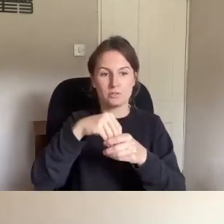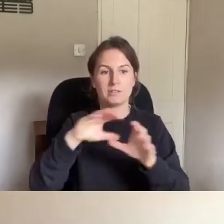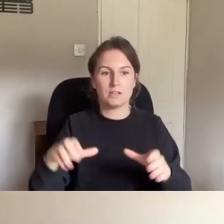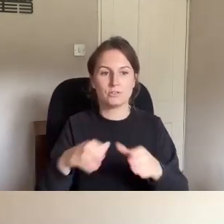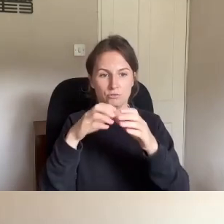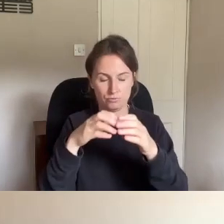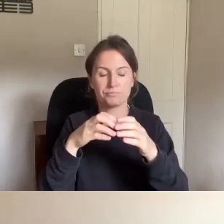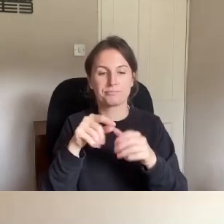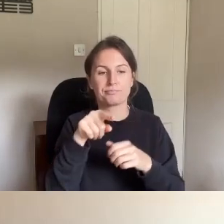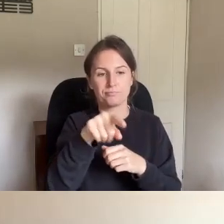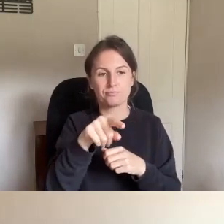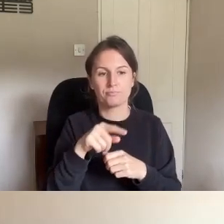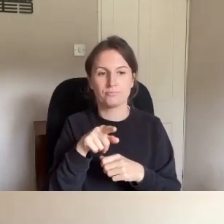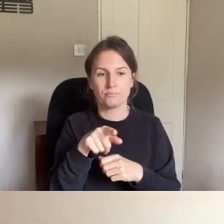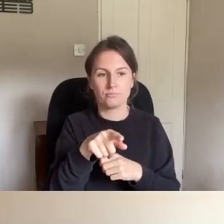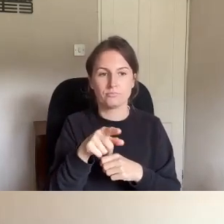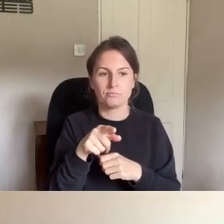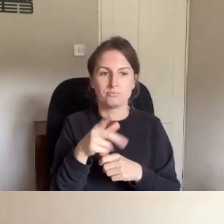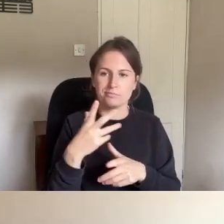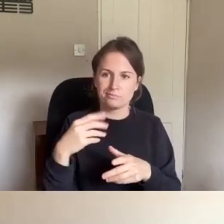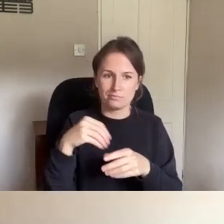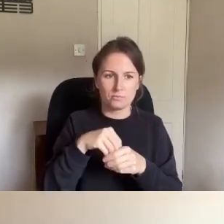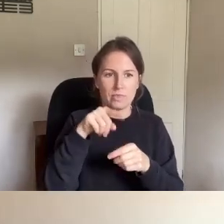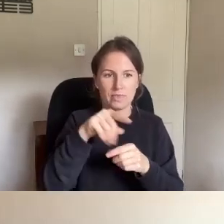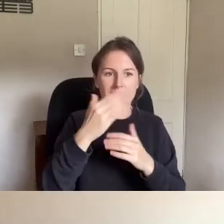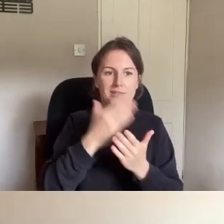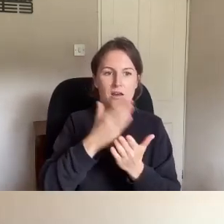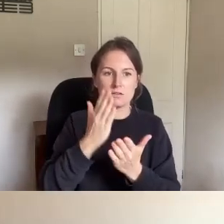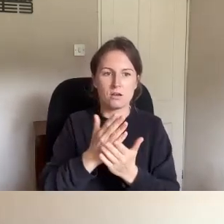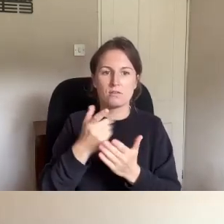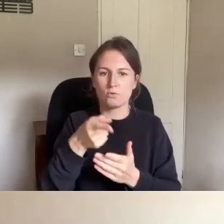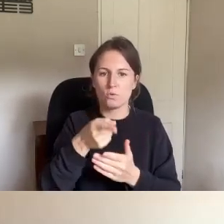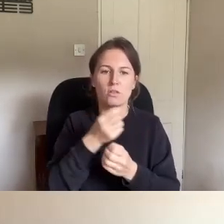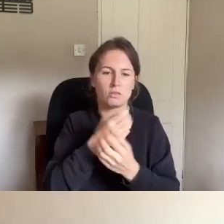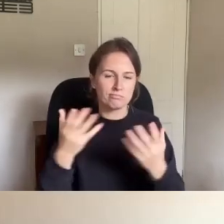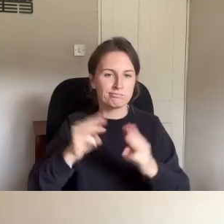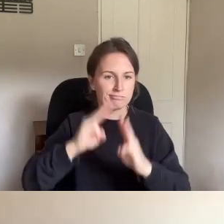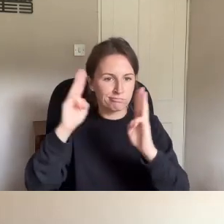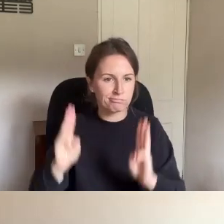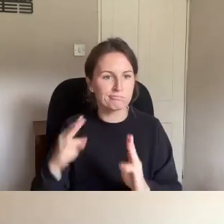and delivery of digital content for lots of museums and is currently digital content manager